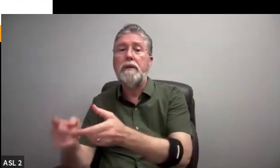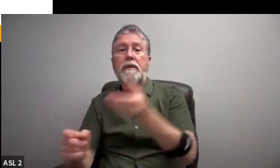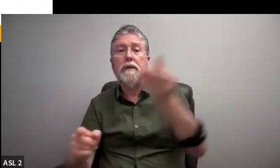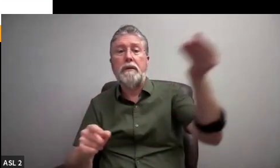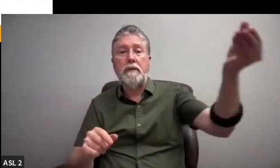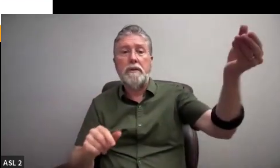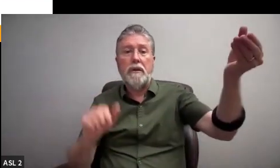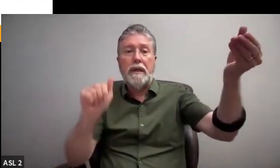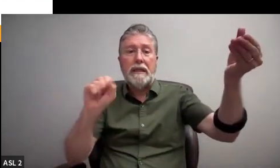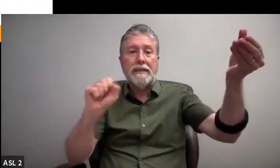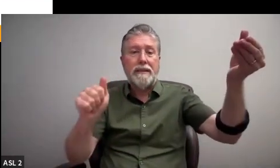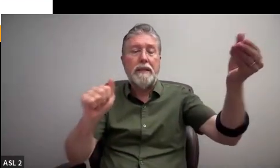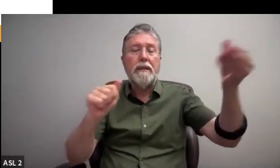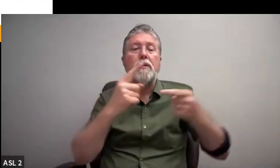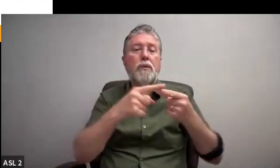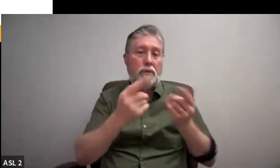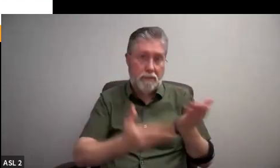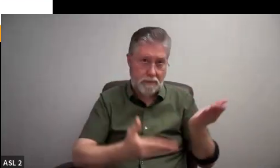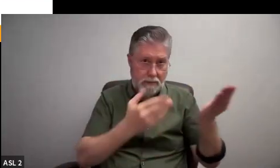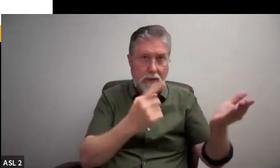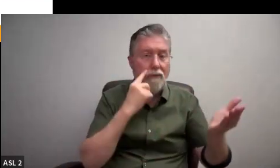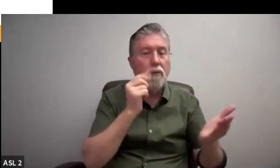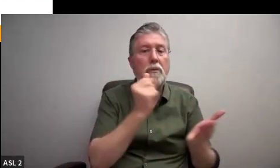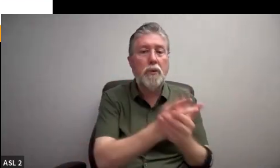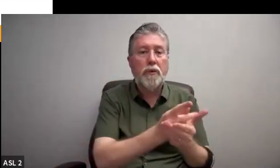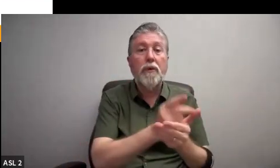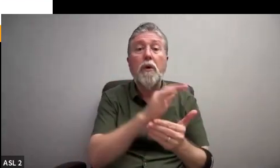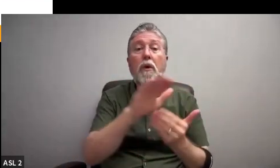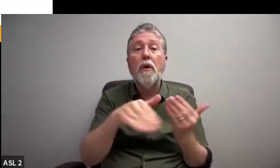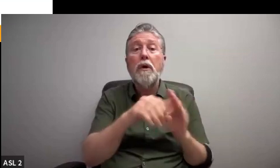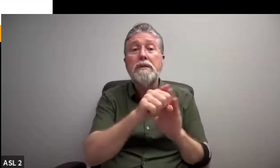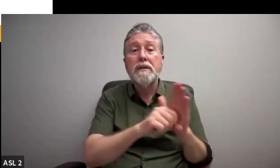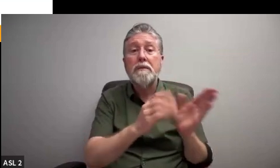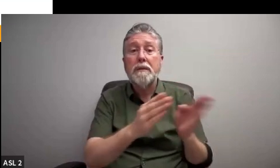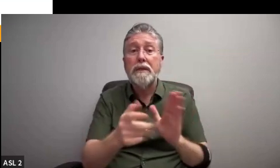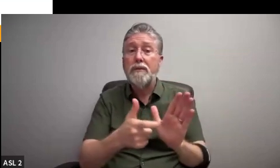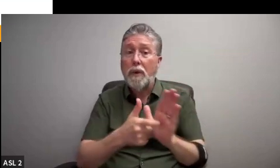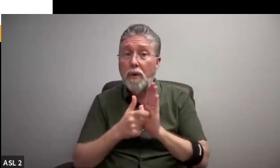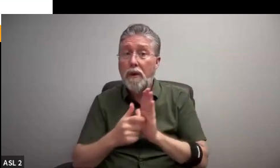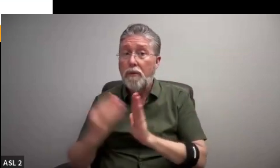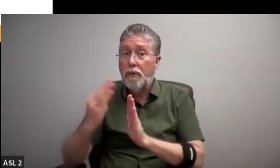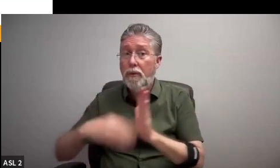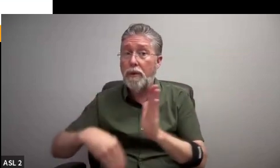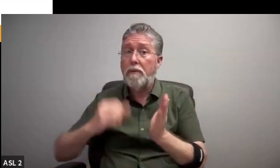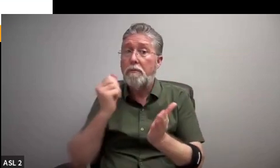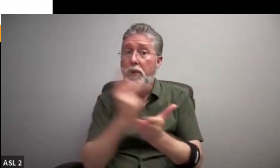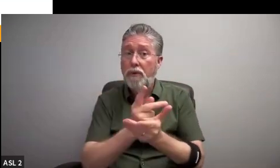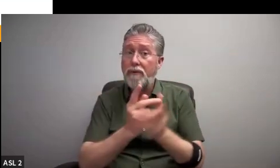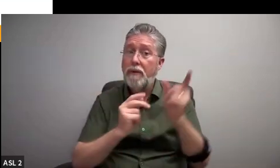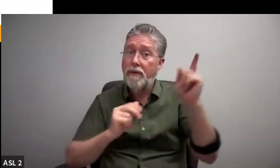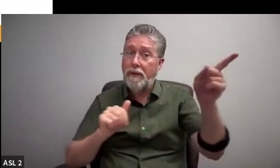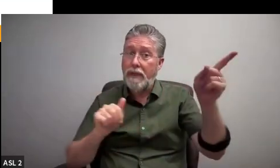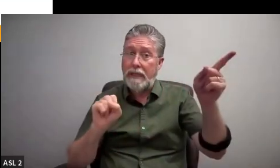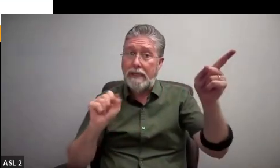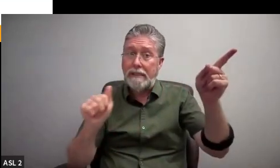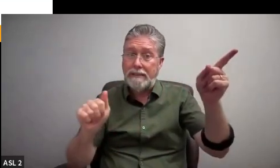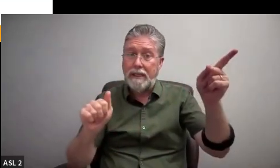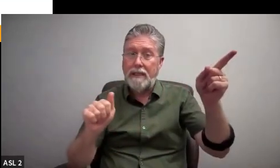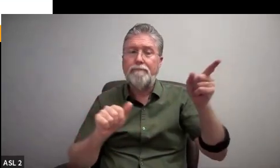for approval. All state plans require the written approval of the ASA. This slide demonstrates the